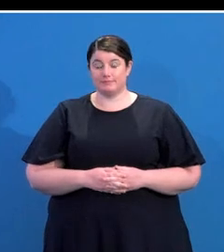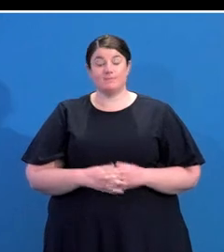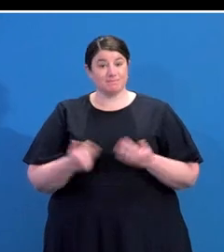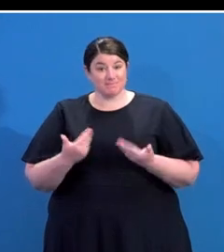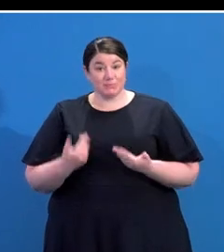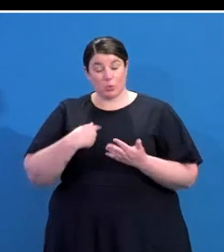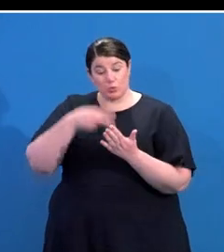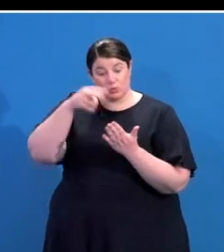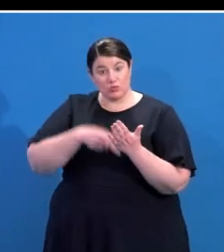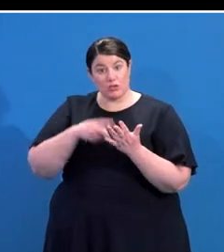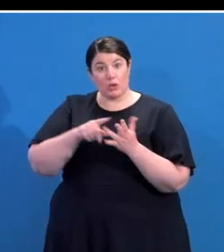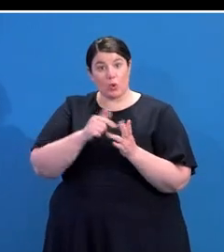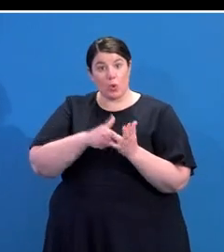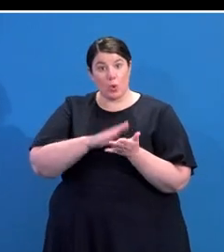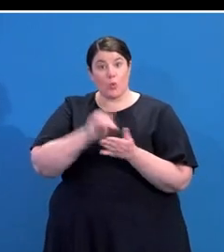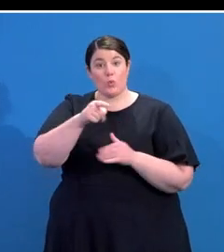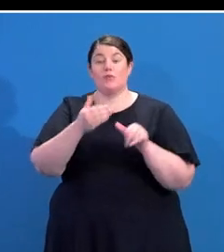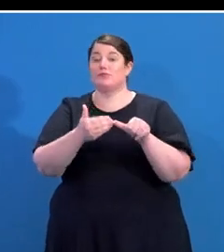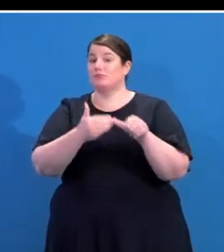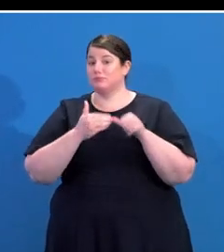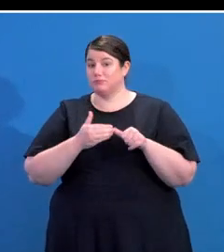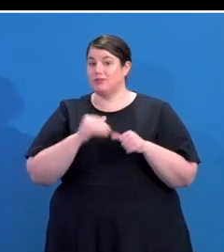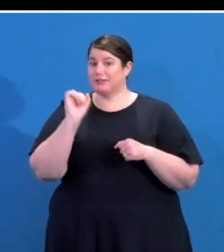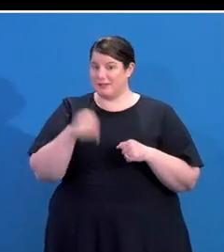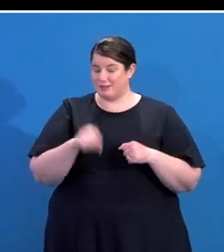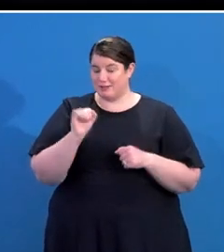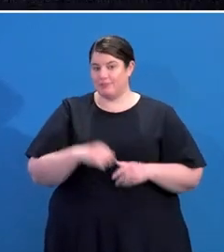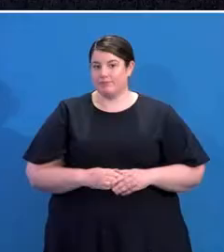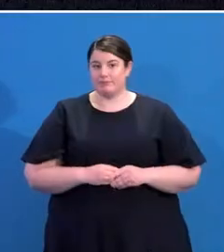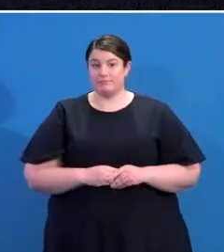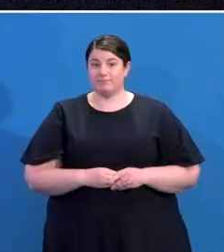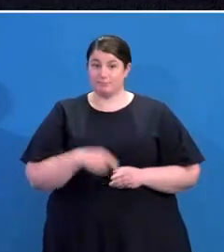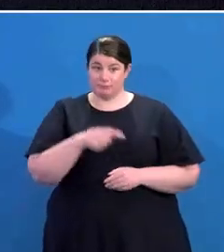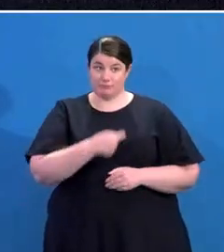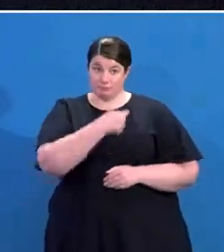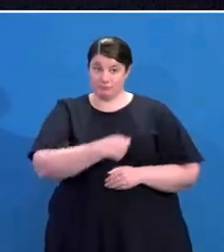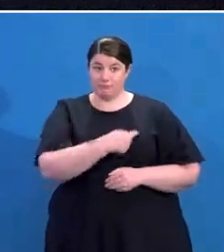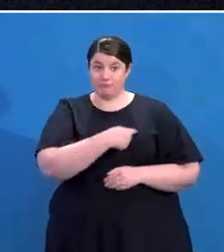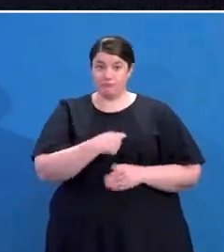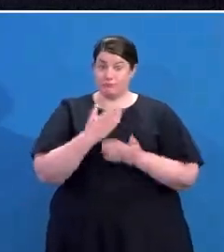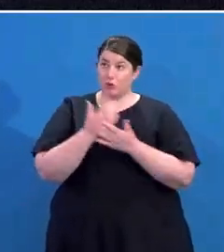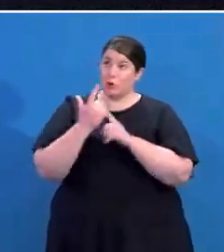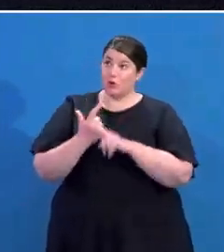Afterwards, please say 'yes' or 'I do'. Do you swear by Almighty God that the evidence you shall give